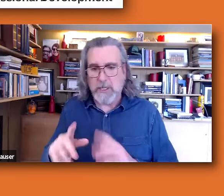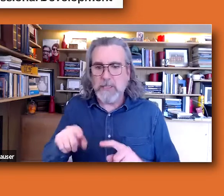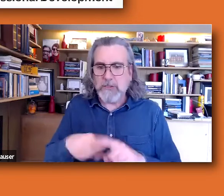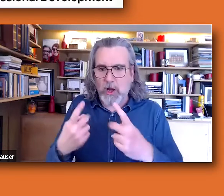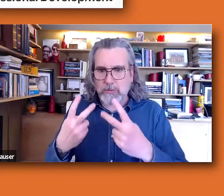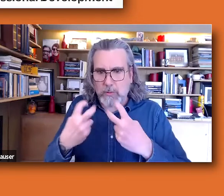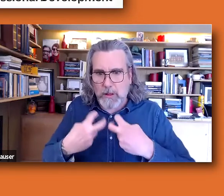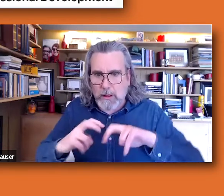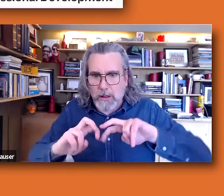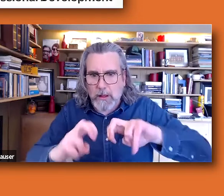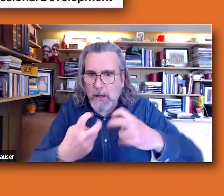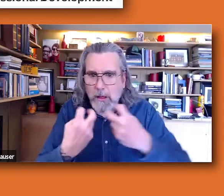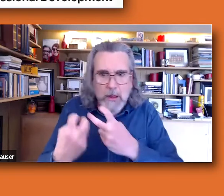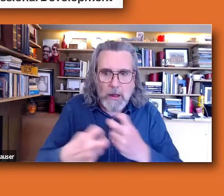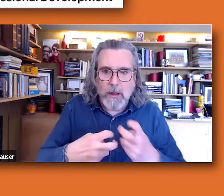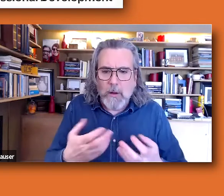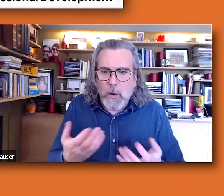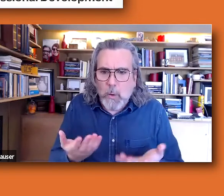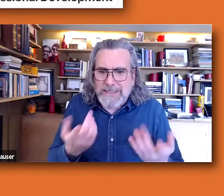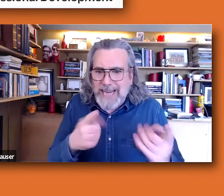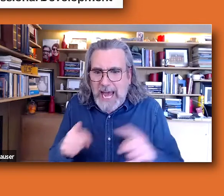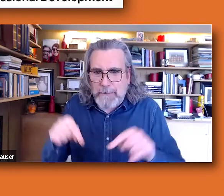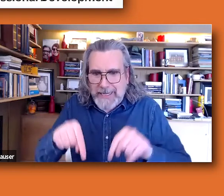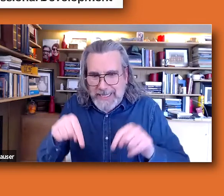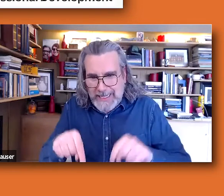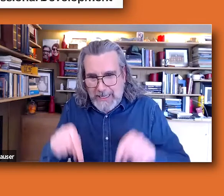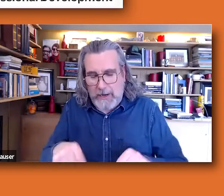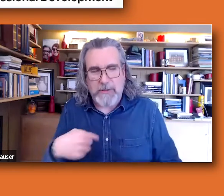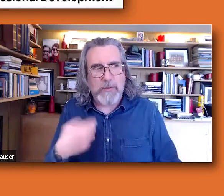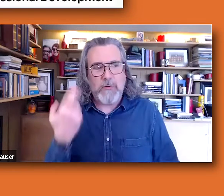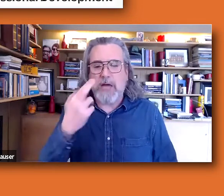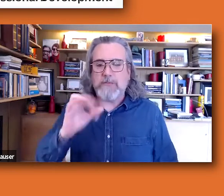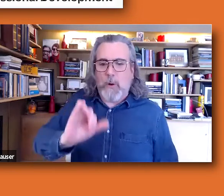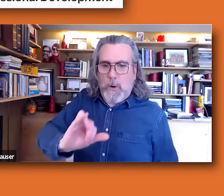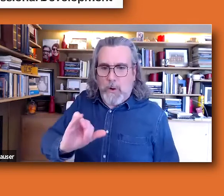So I started looking into what was happening,